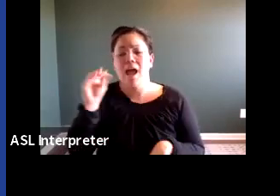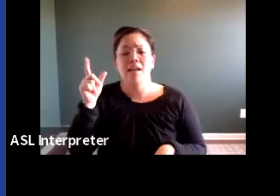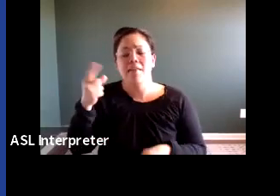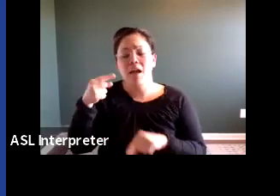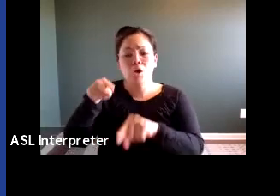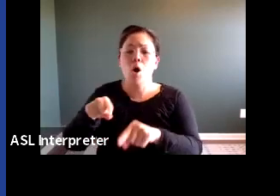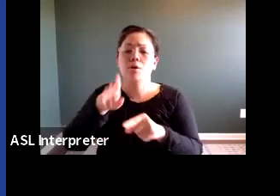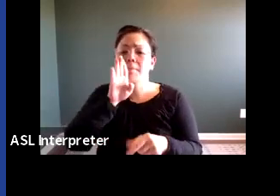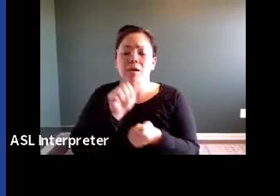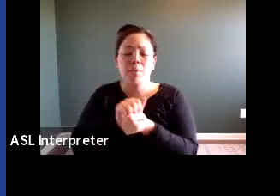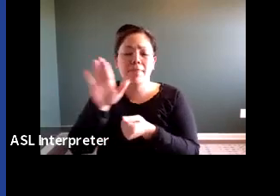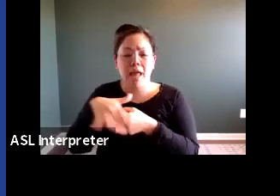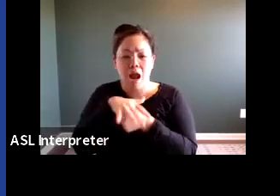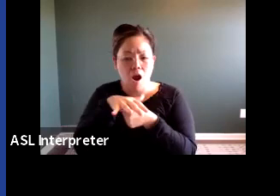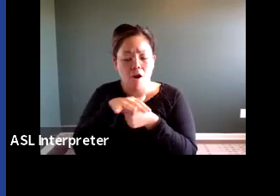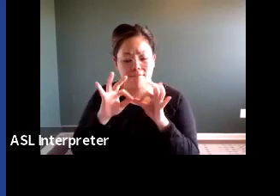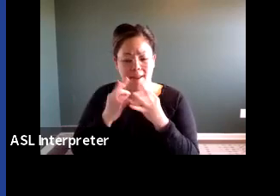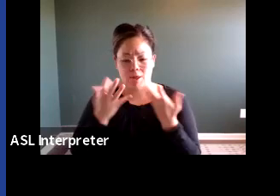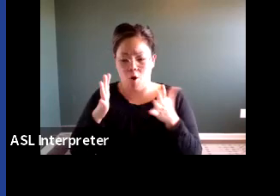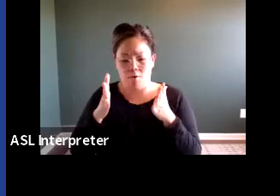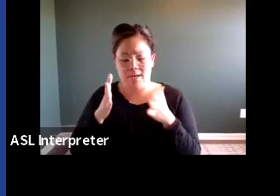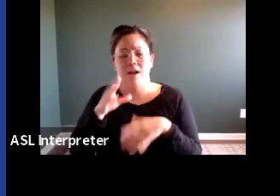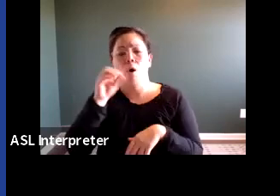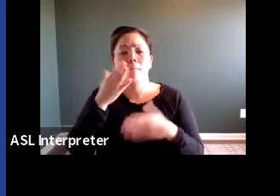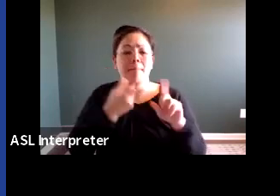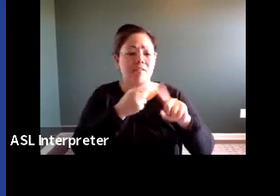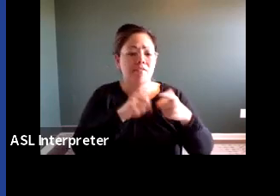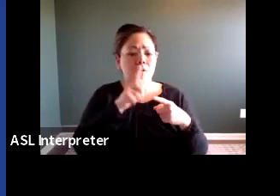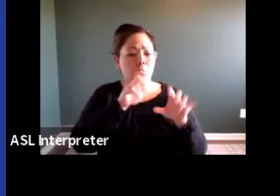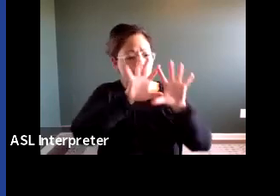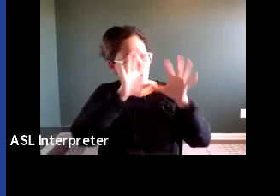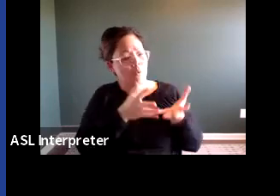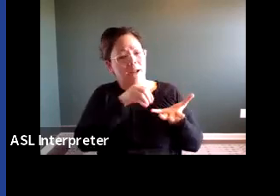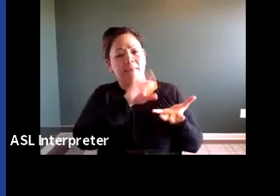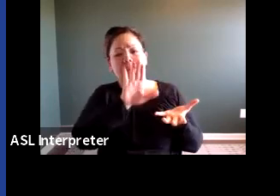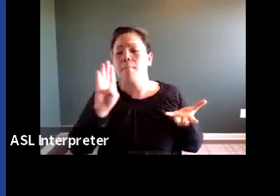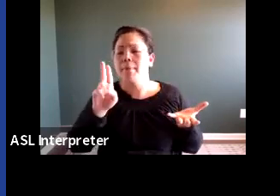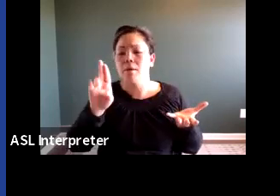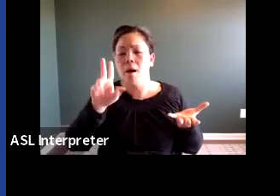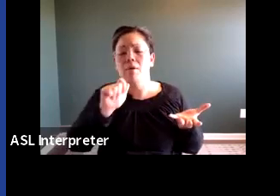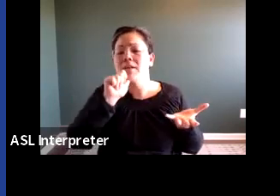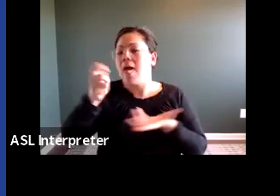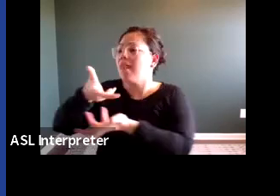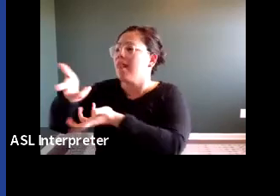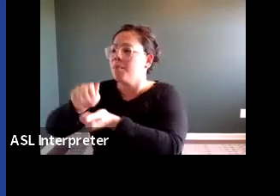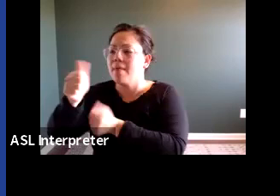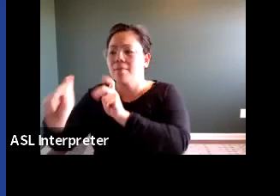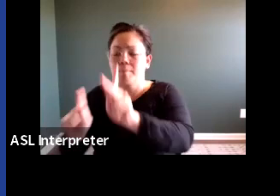immediate family or you know, maybe their friend that's in their social bubble and they're not interacting with other people. It's really, when you have people interacting